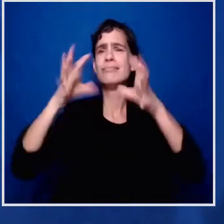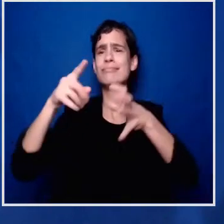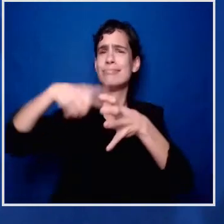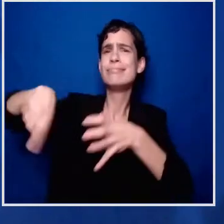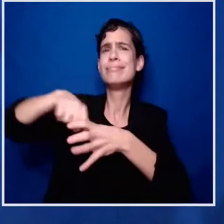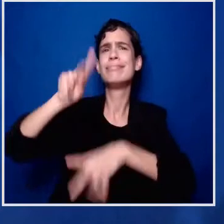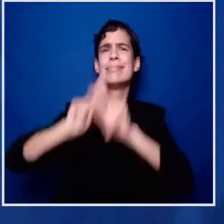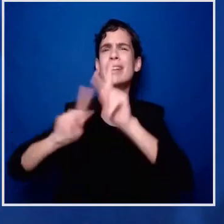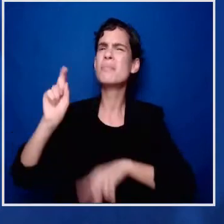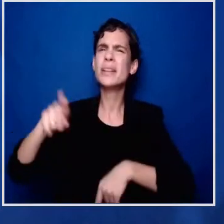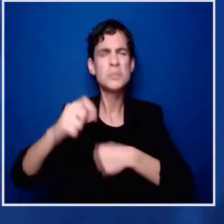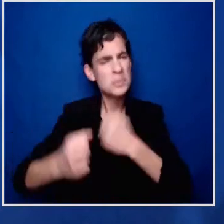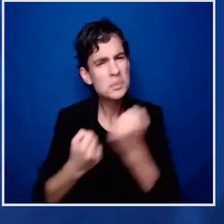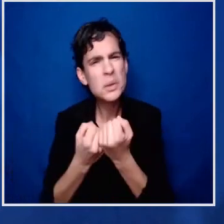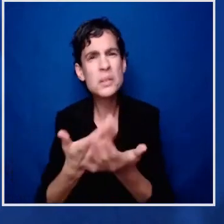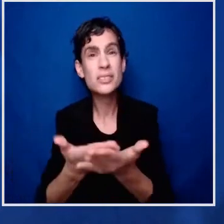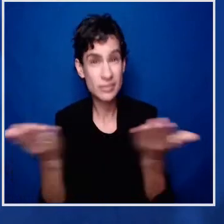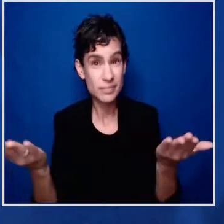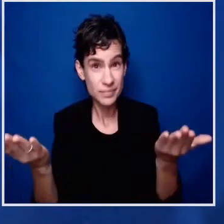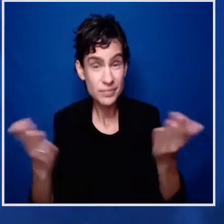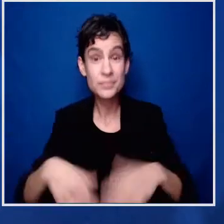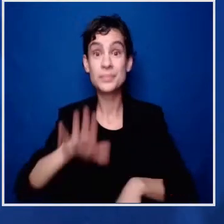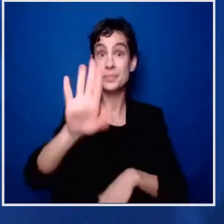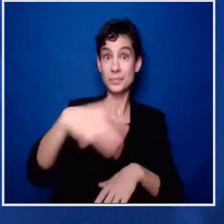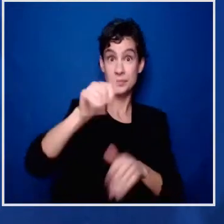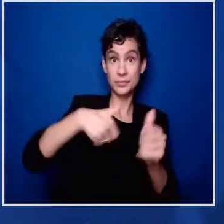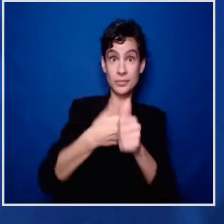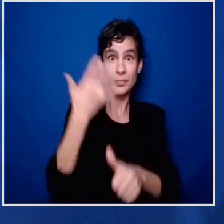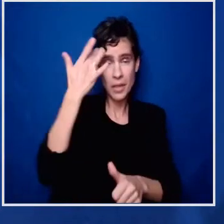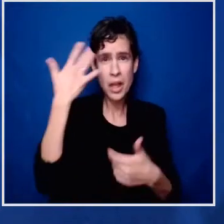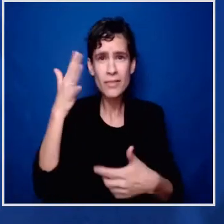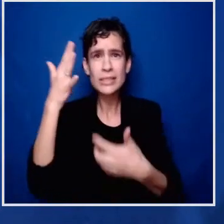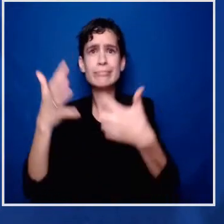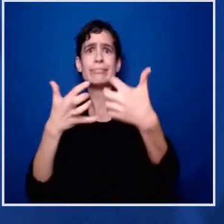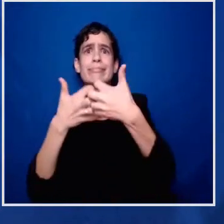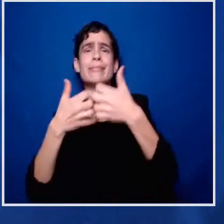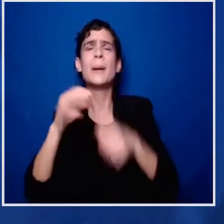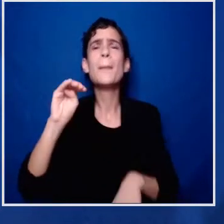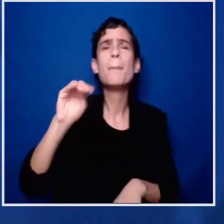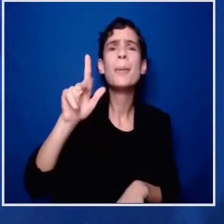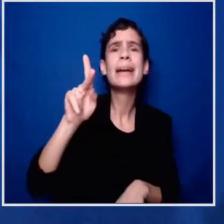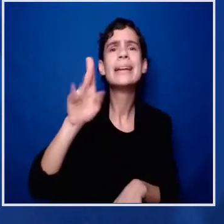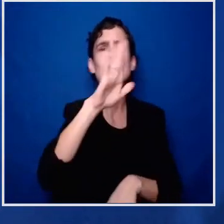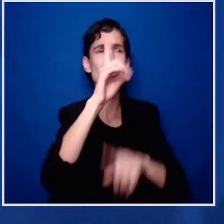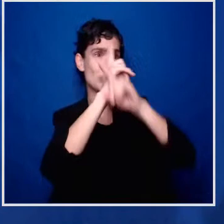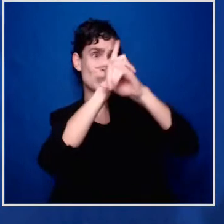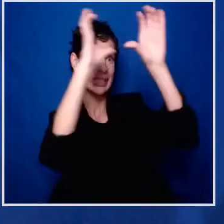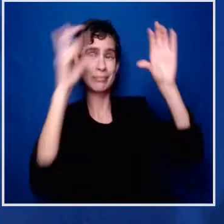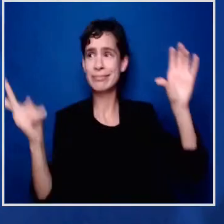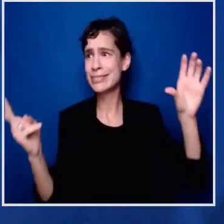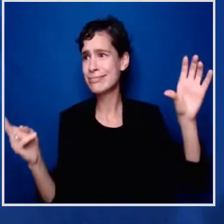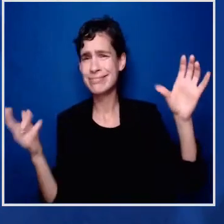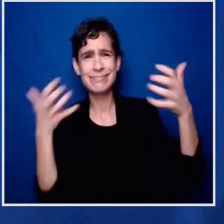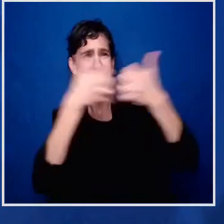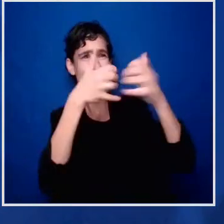TO BRING THIS NATION CLOSER TO